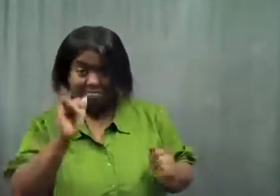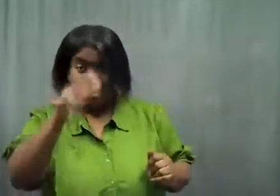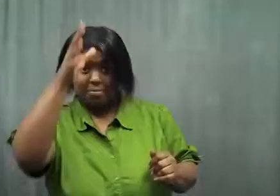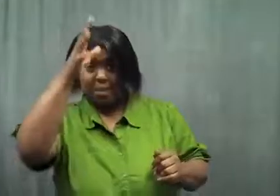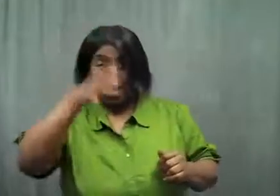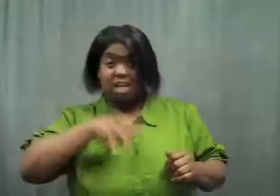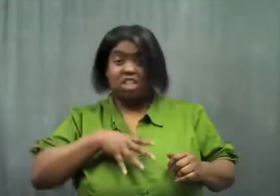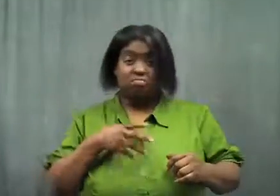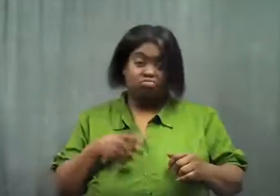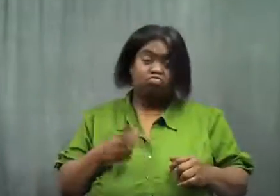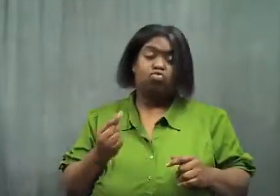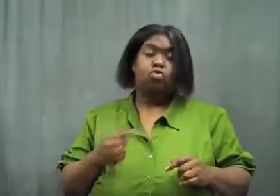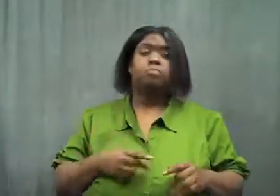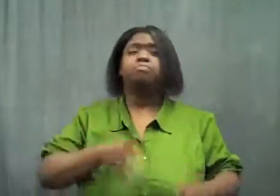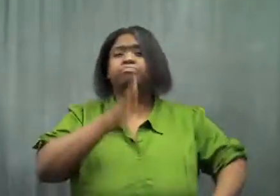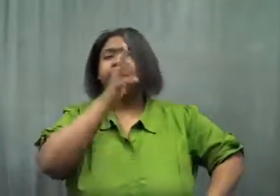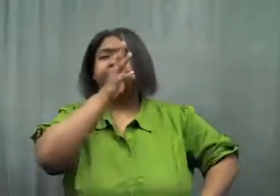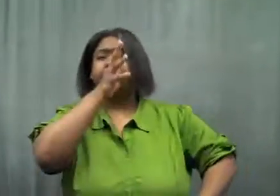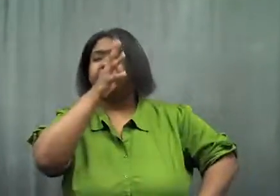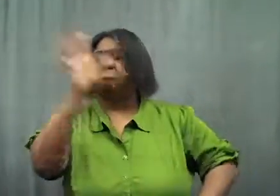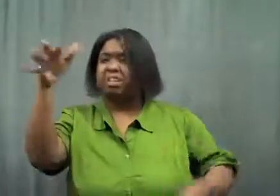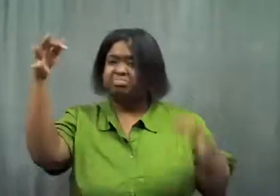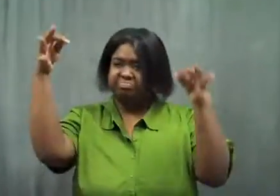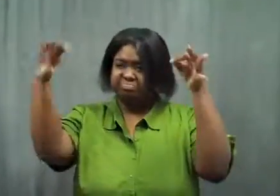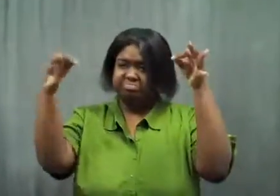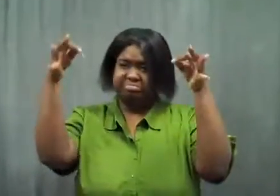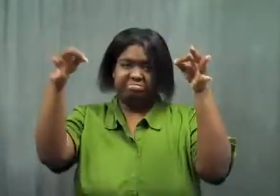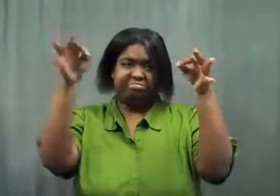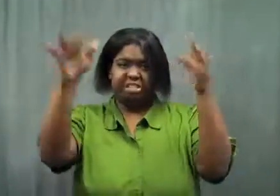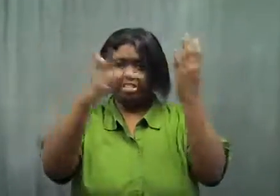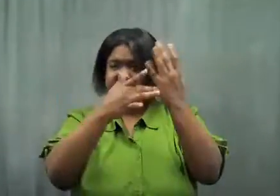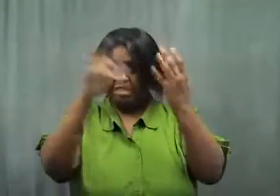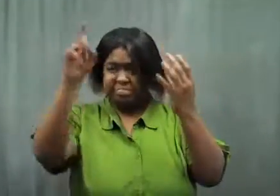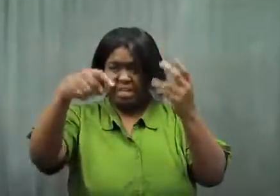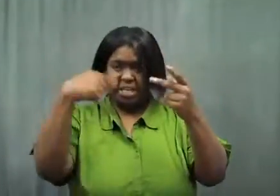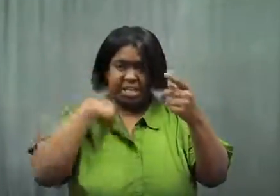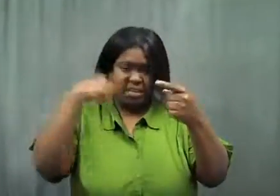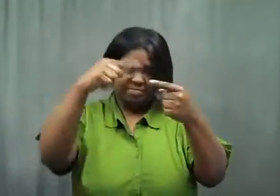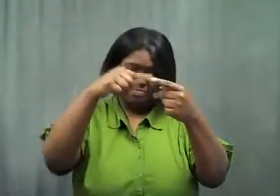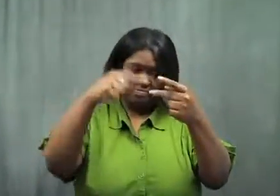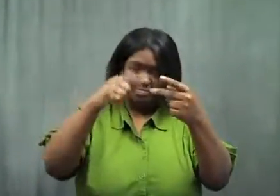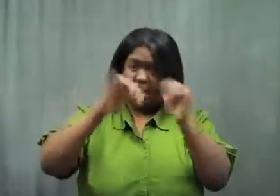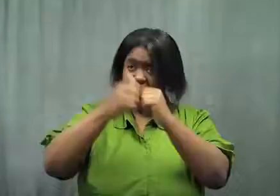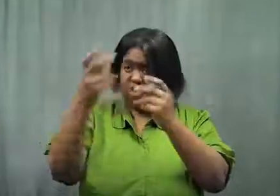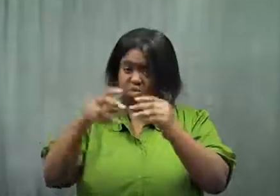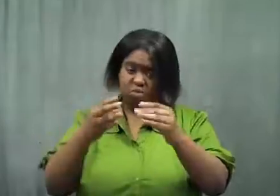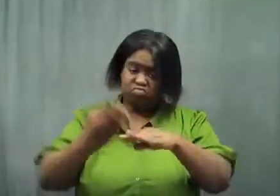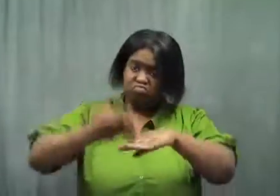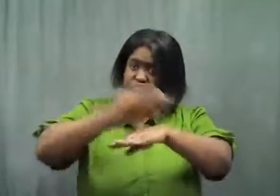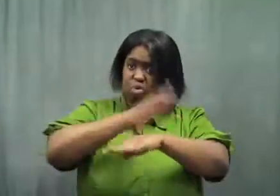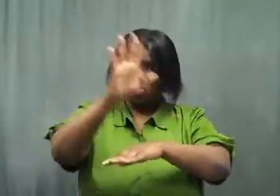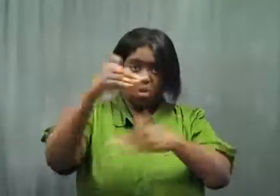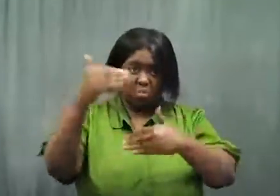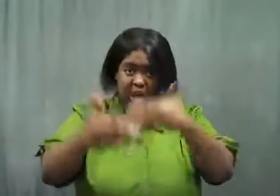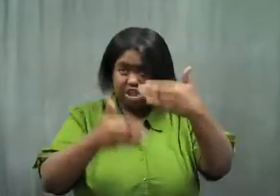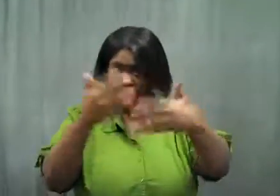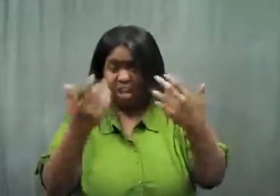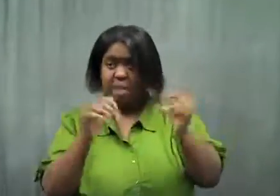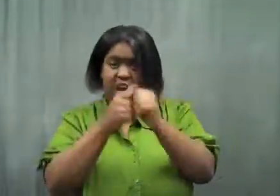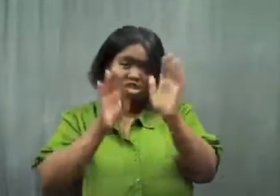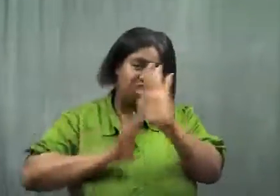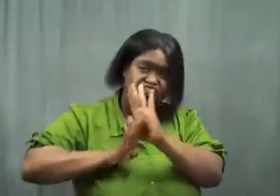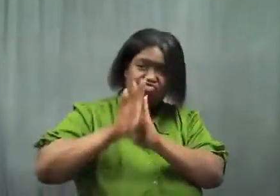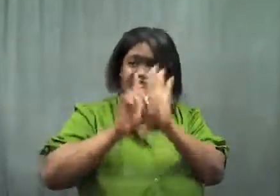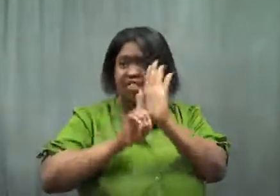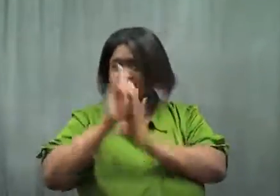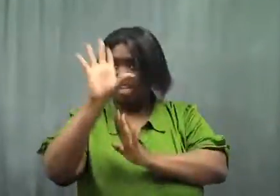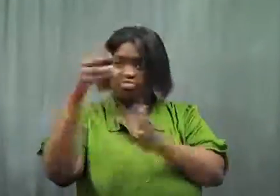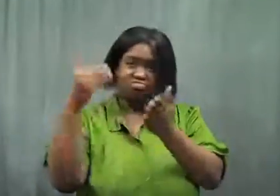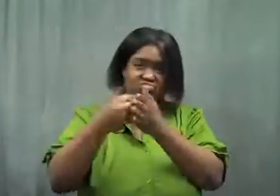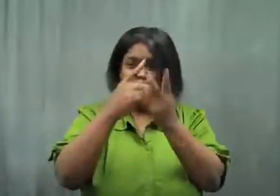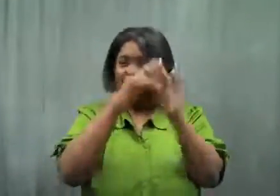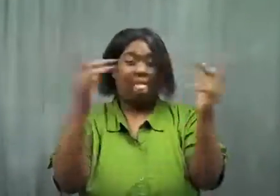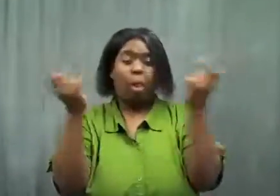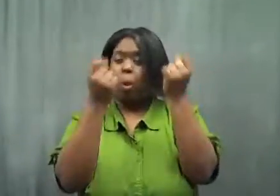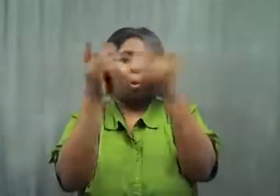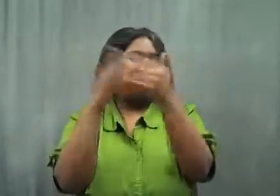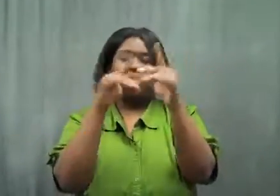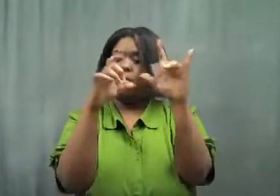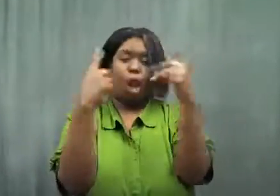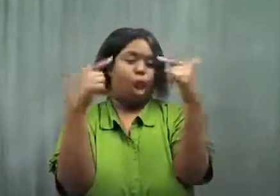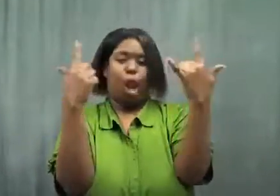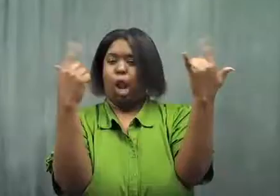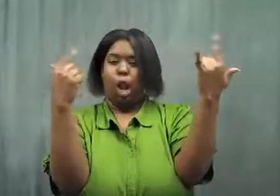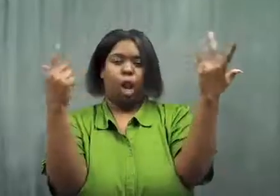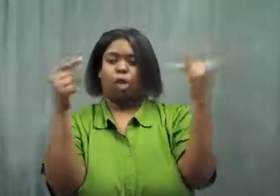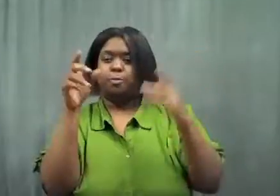The guy was going on and on about how to improve the process and make money, etc.